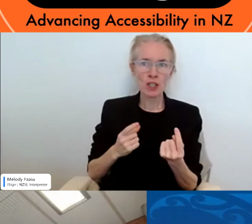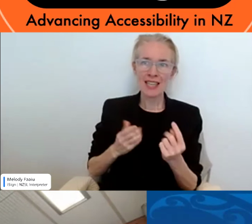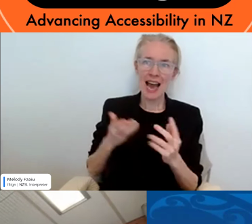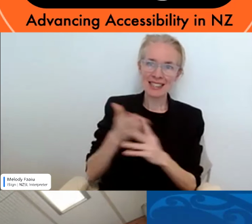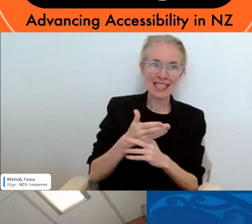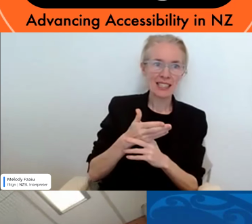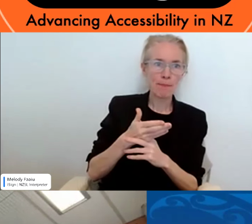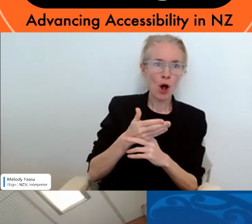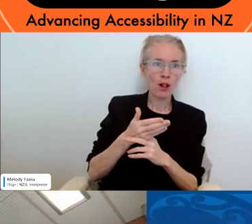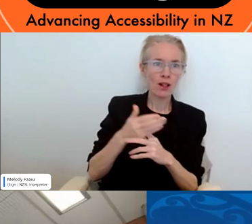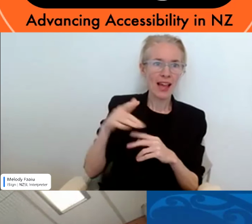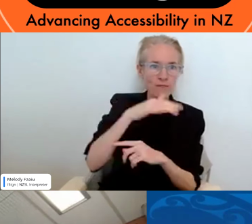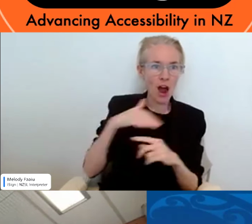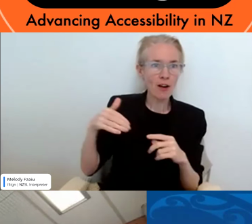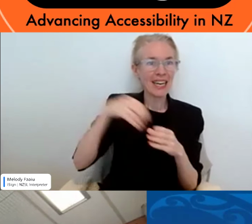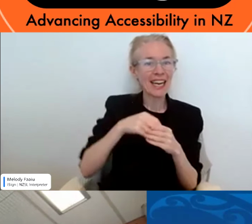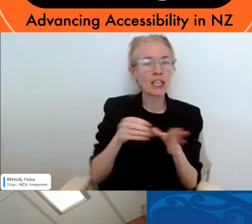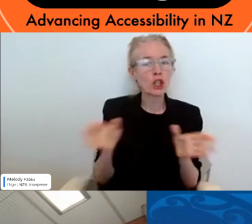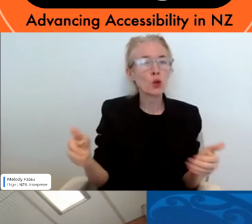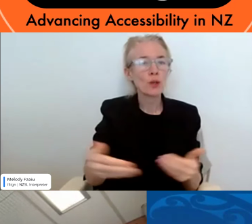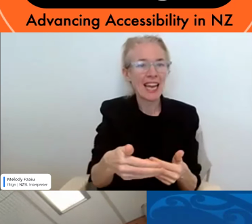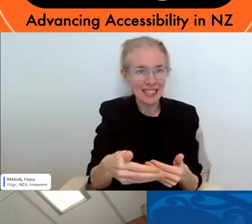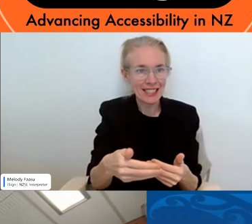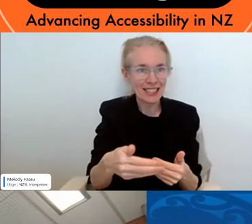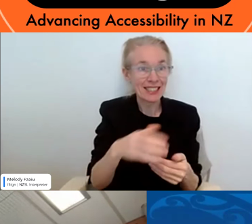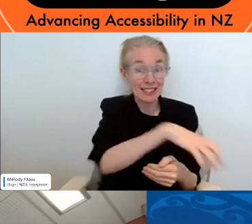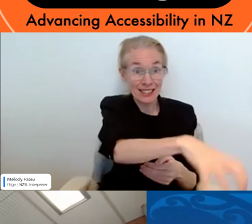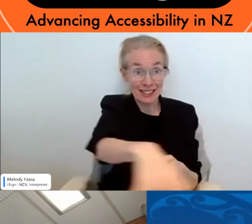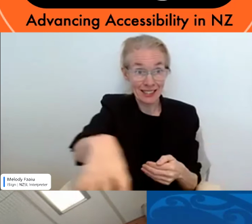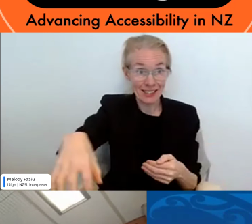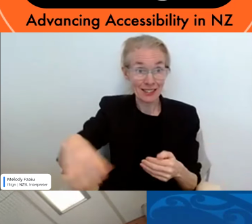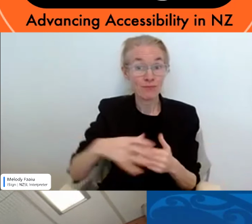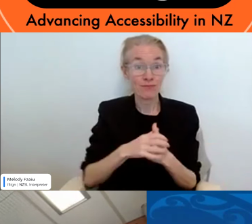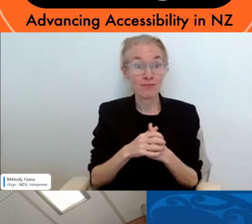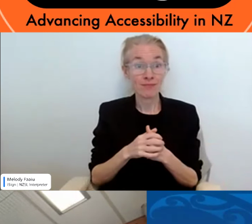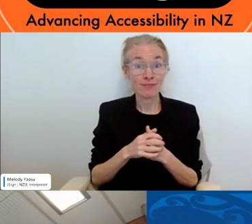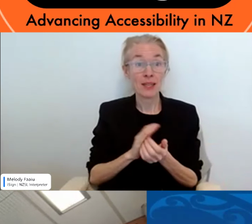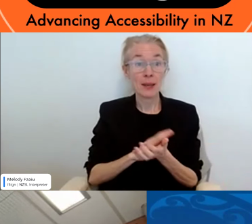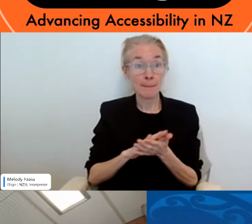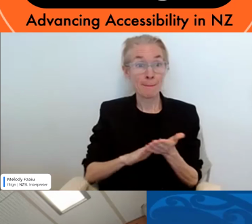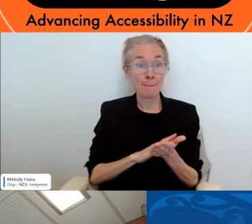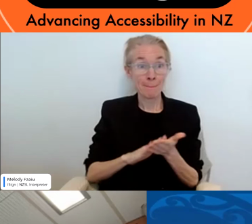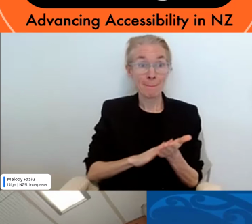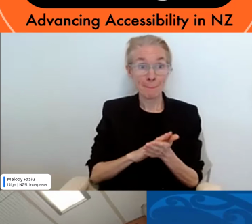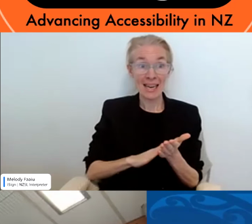units as well, which led to being able to create more rather than